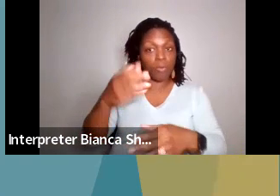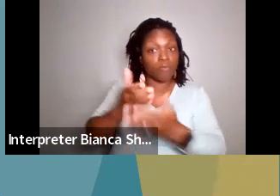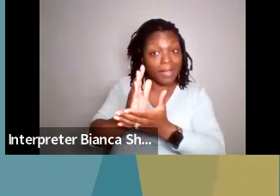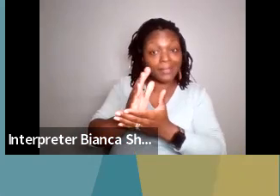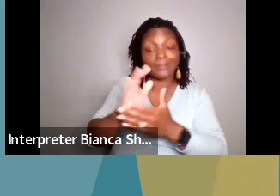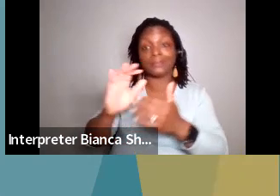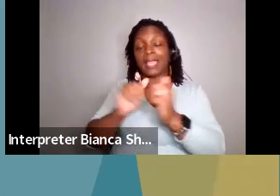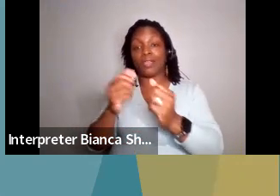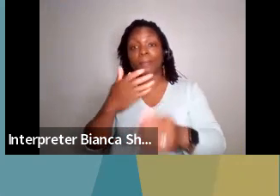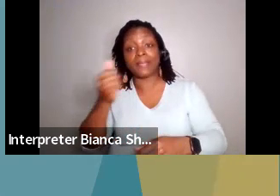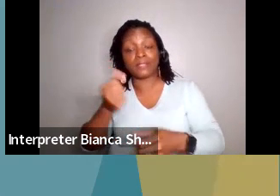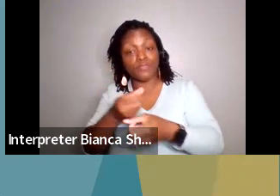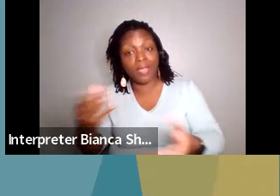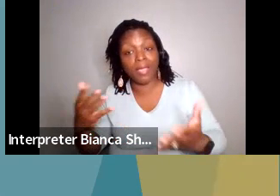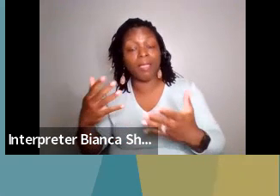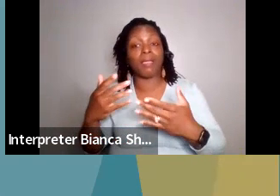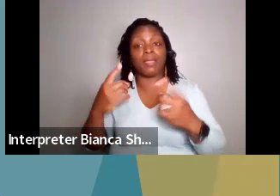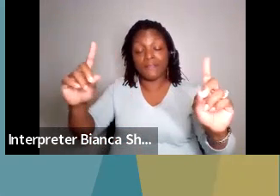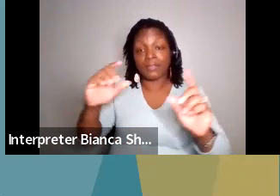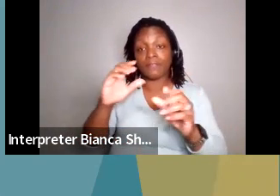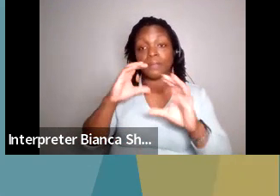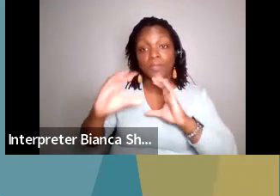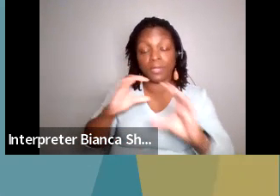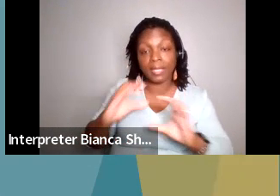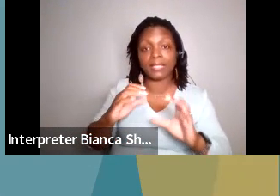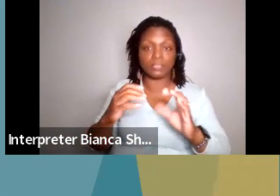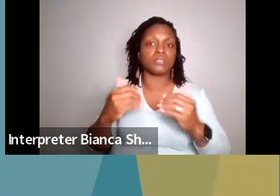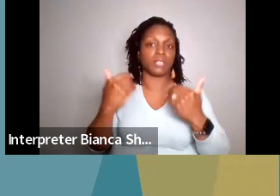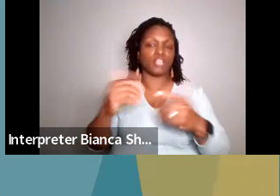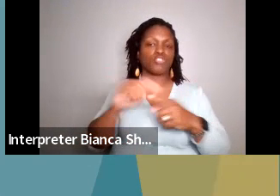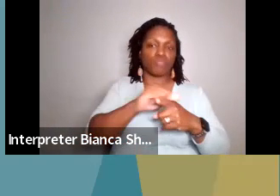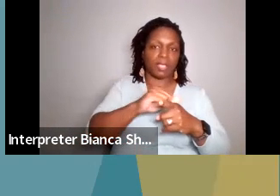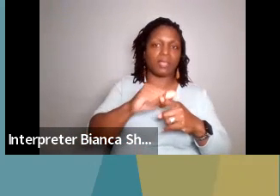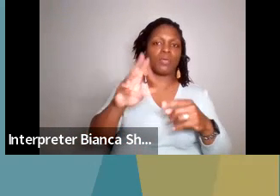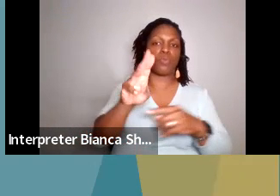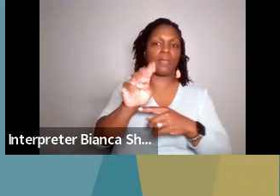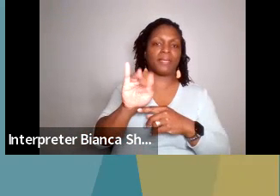provide effective communication access, and these trainings and webinars are going to be a